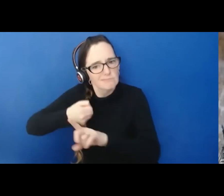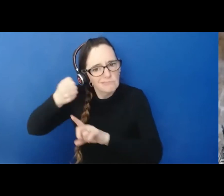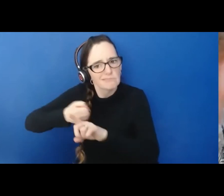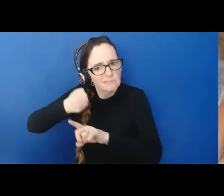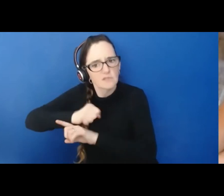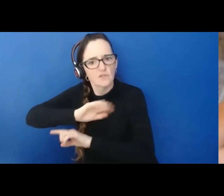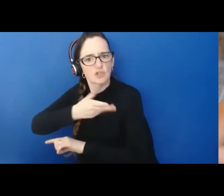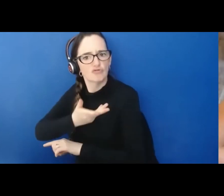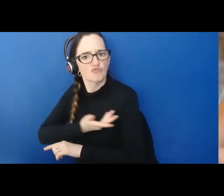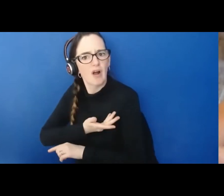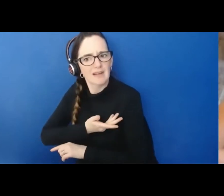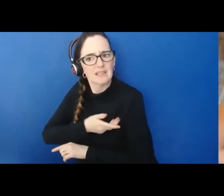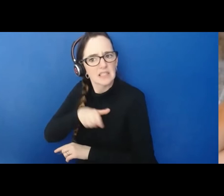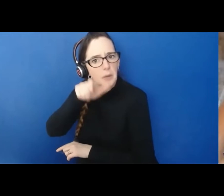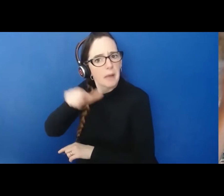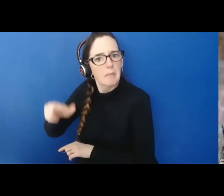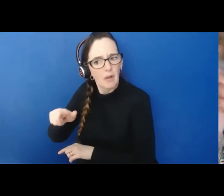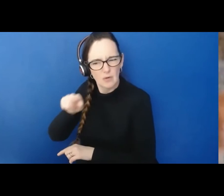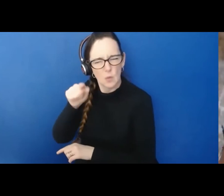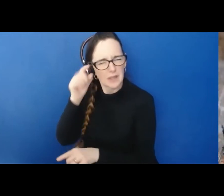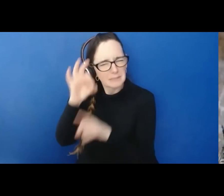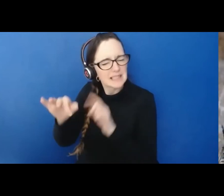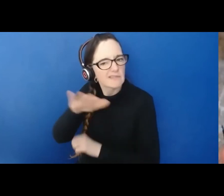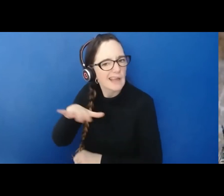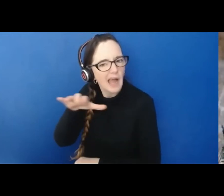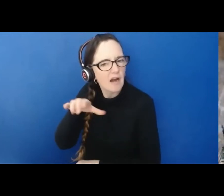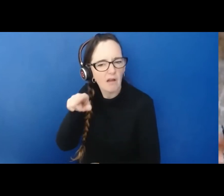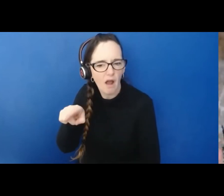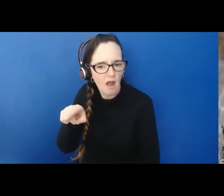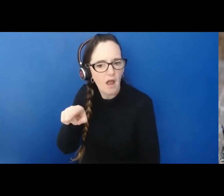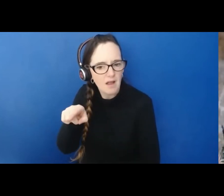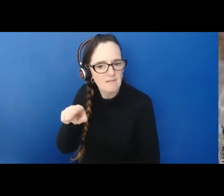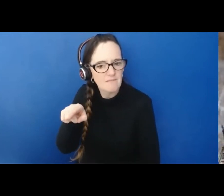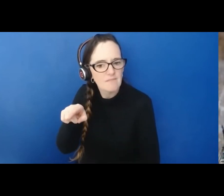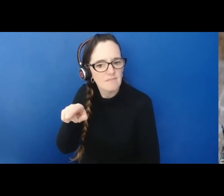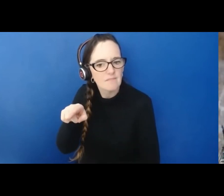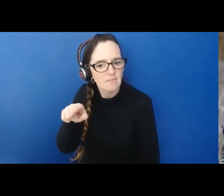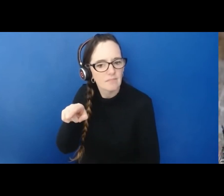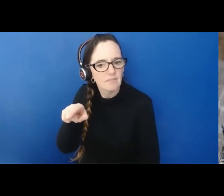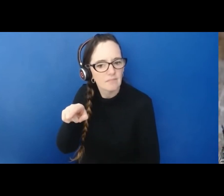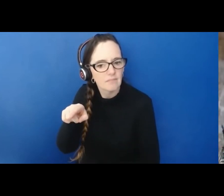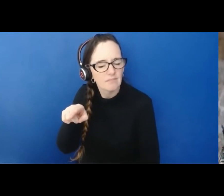areas of Chile because it's one of the countries that has already privatised the water.